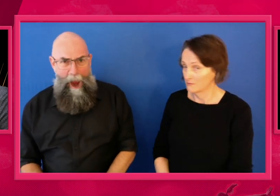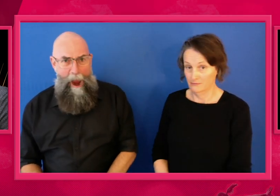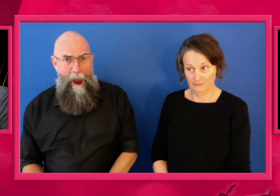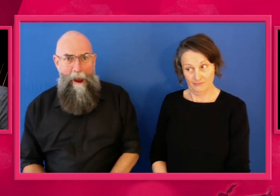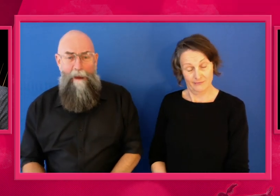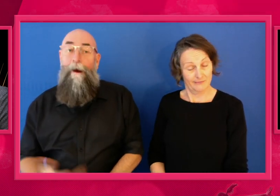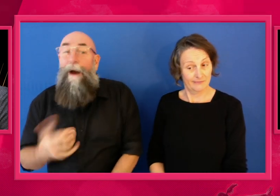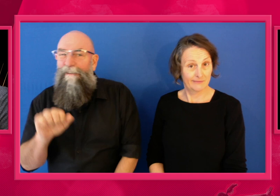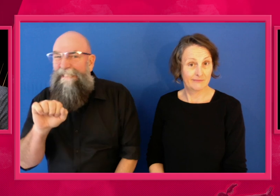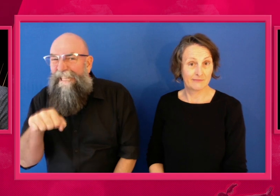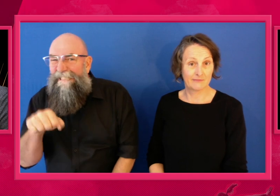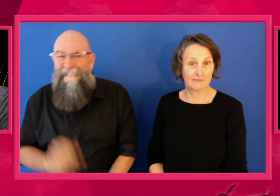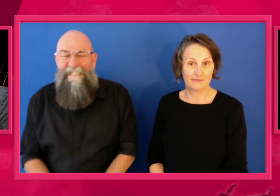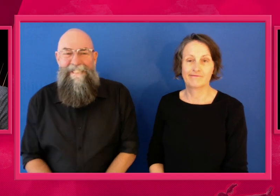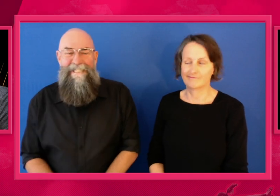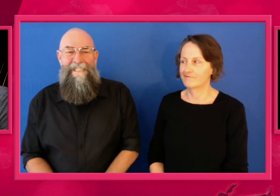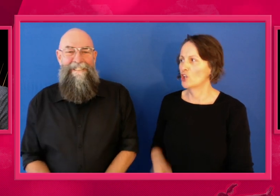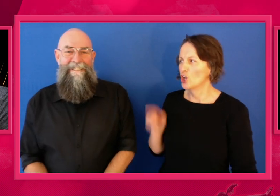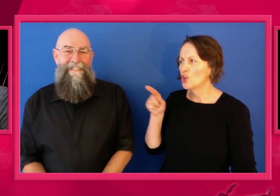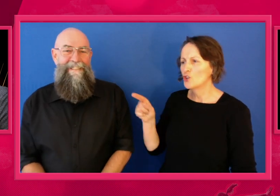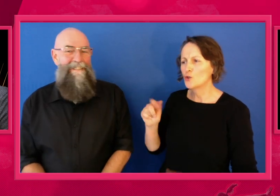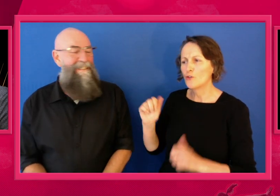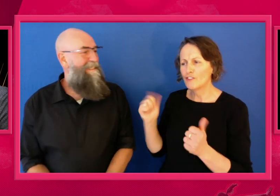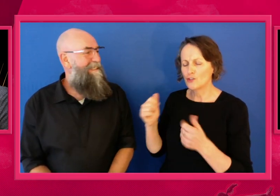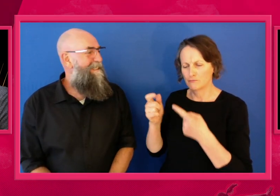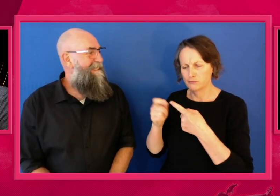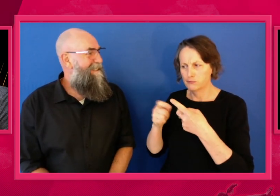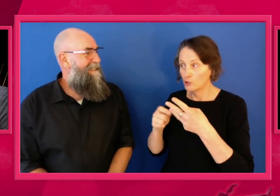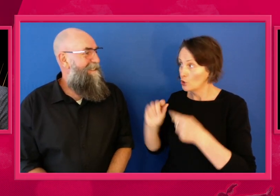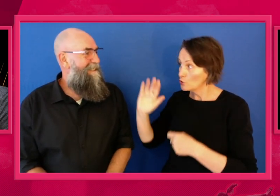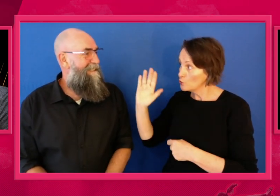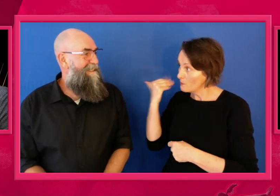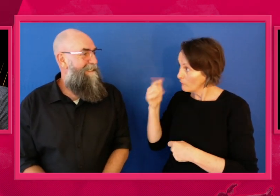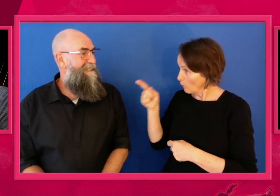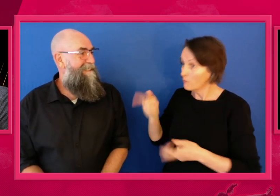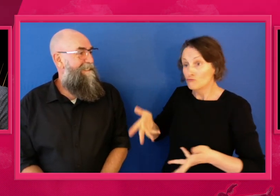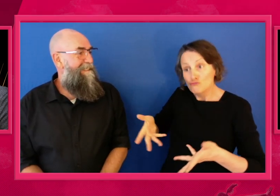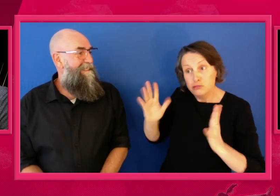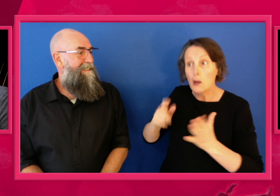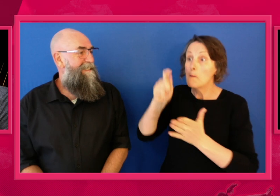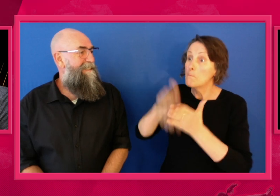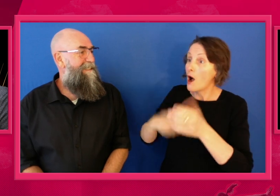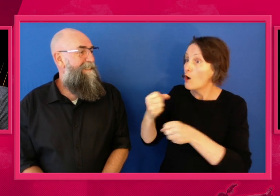Georgie Tunny: You've done a lot of things in your life and career, Kurt Fearnley. Have you ever willingly bought someone a coffee?